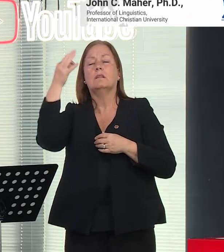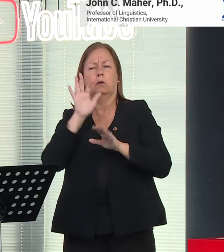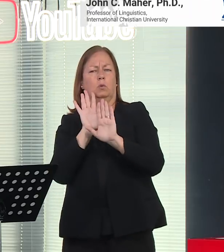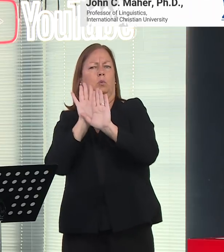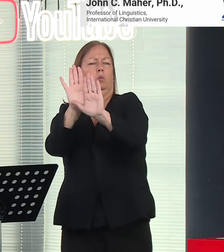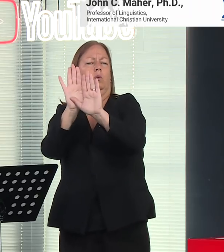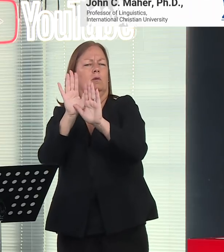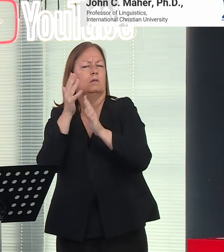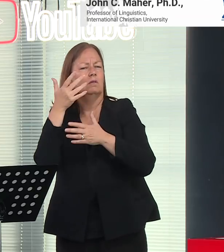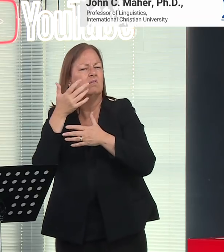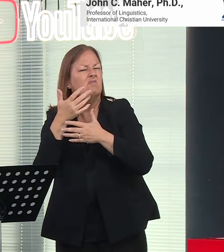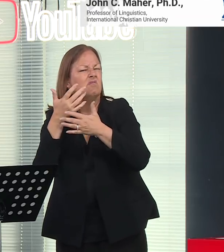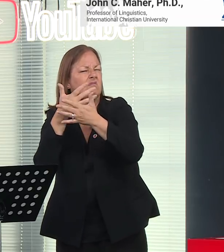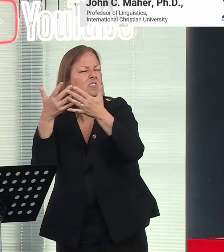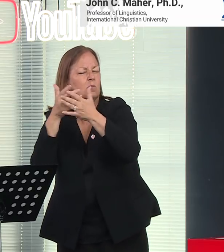Well, there are about 6,500, 7,000 languages in the world.